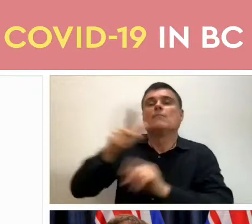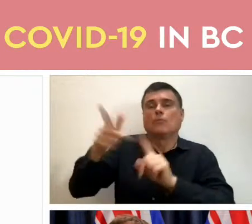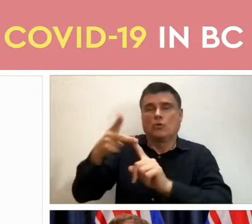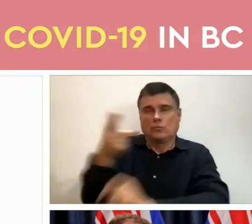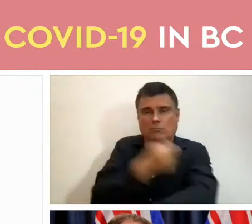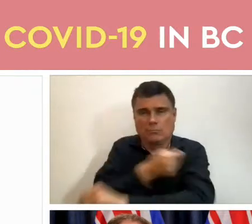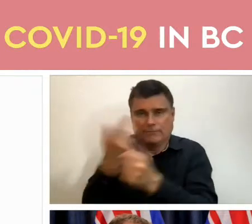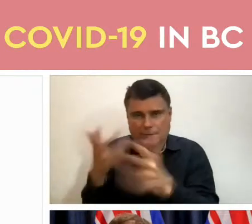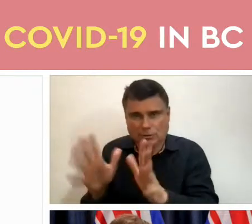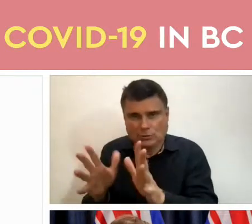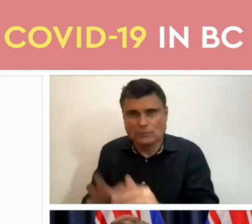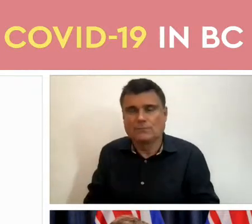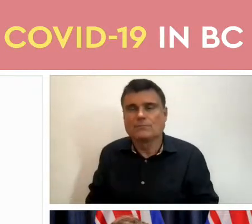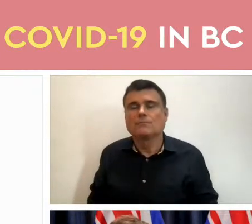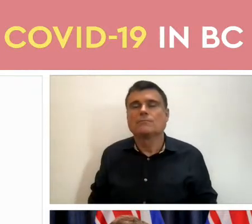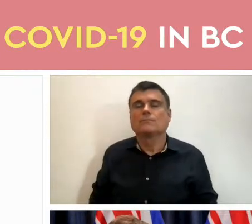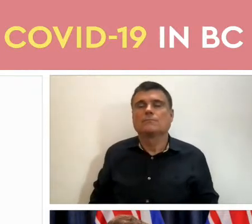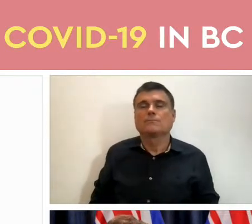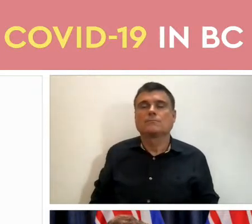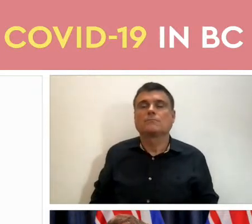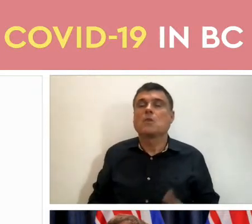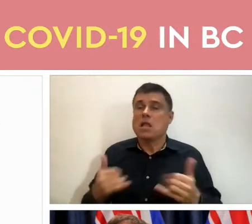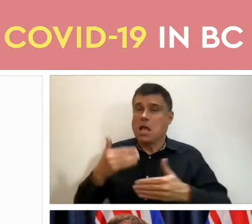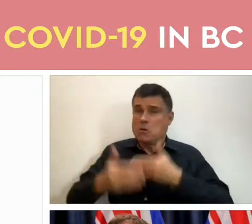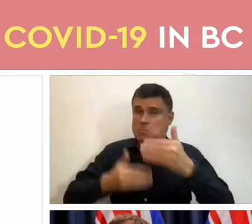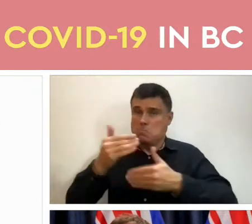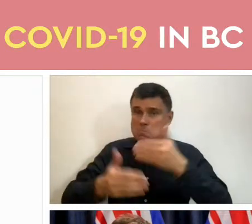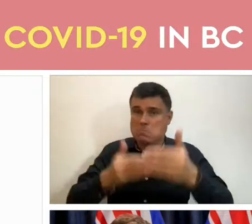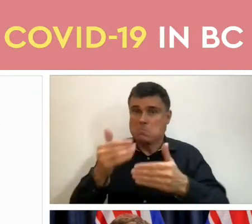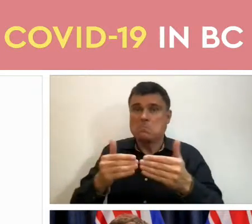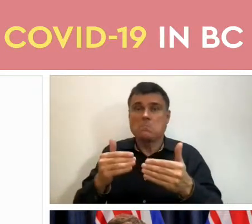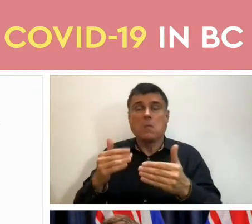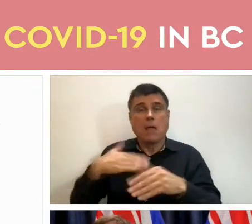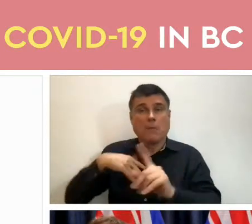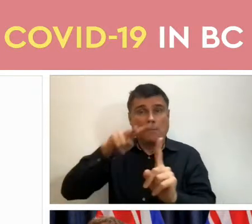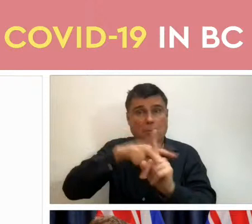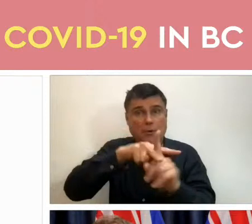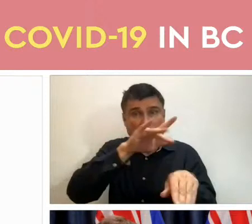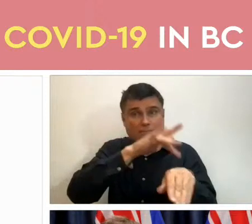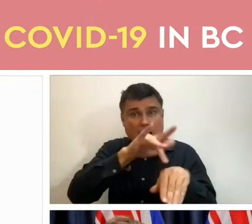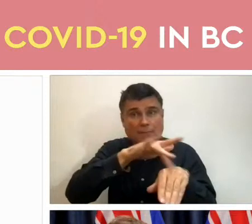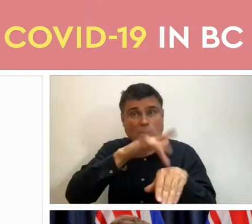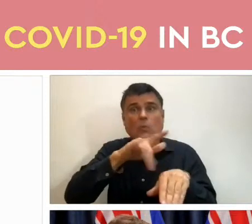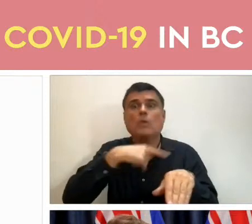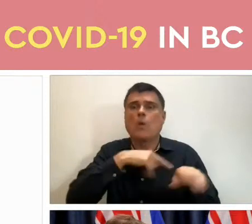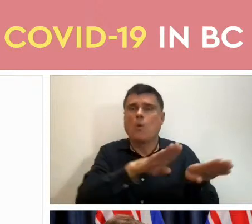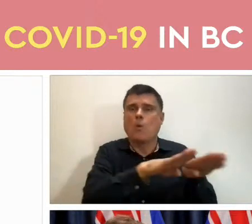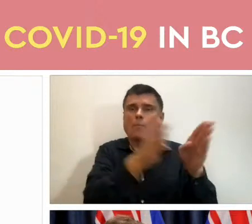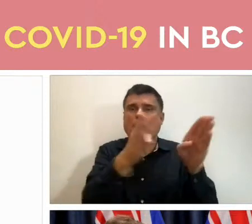be guaranteed. What we do in British Columbia is we have a gated system week to week where we send out